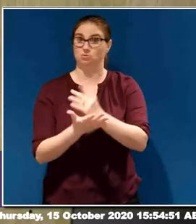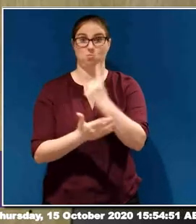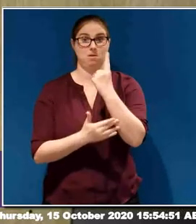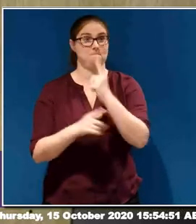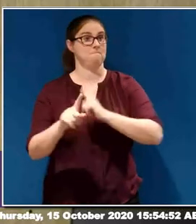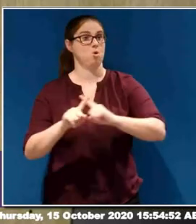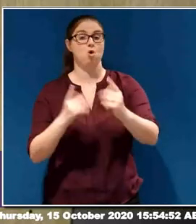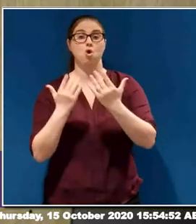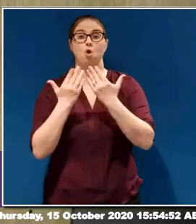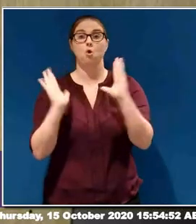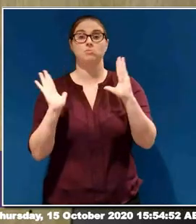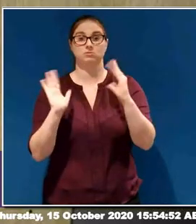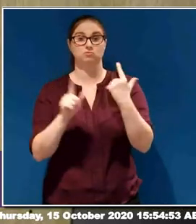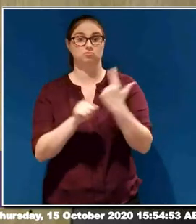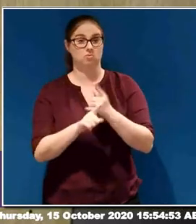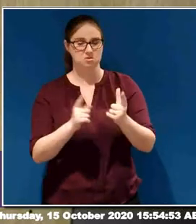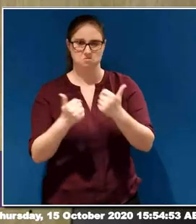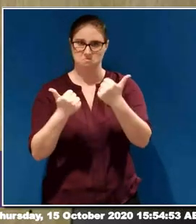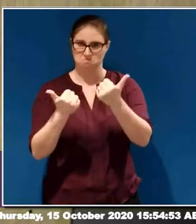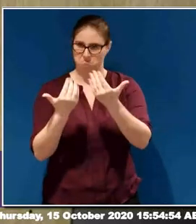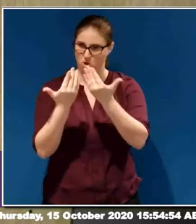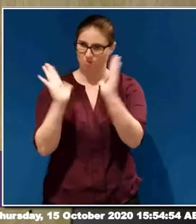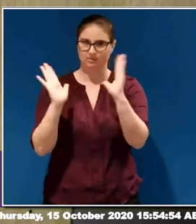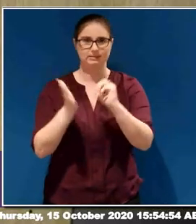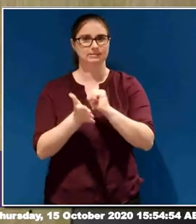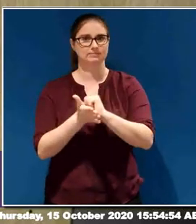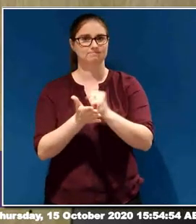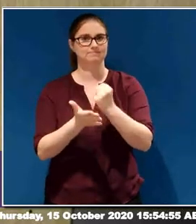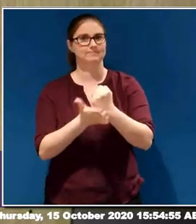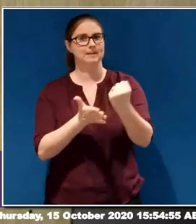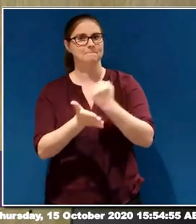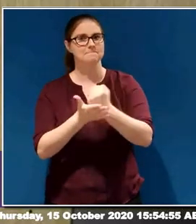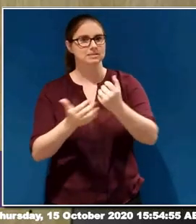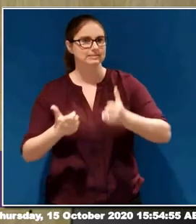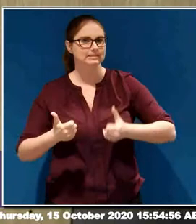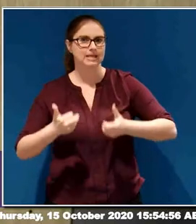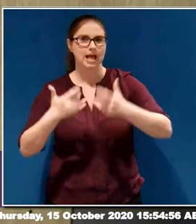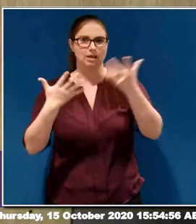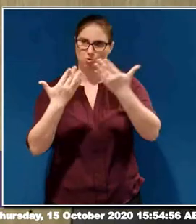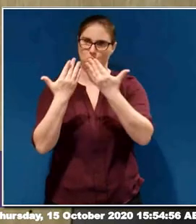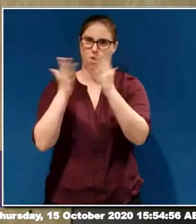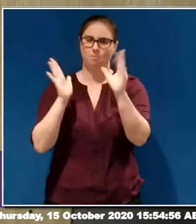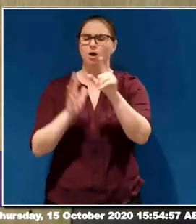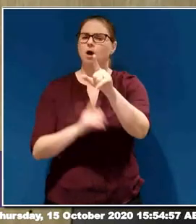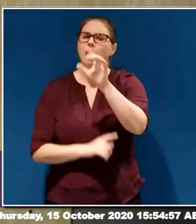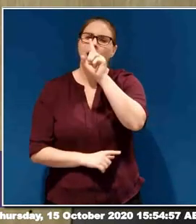You can't get everything that you need but they're still pretty good.